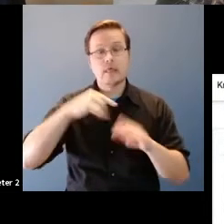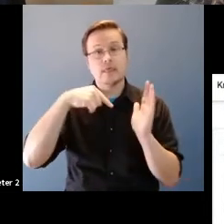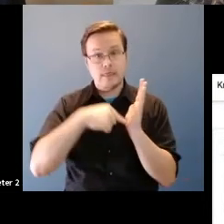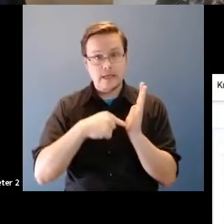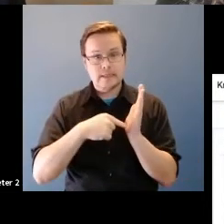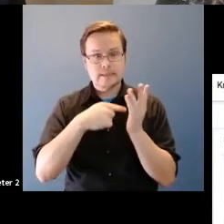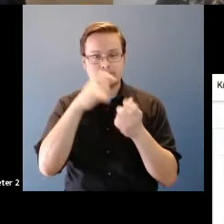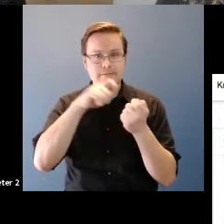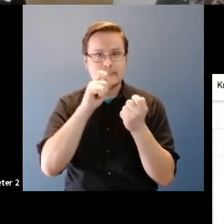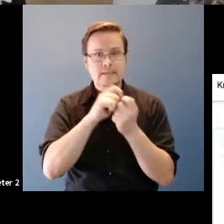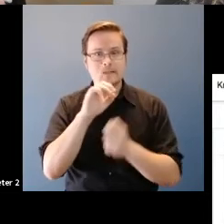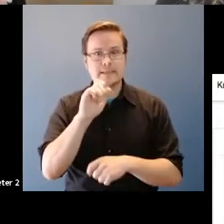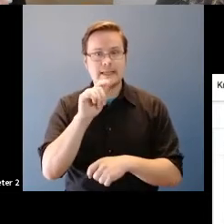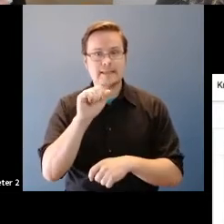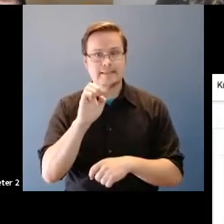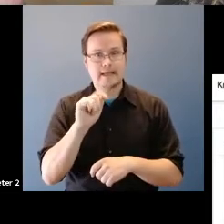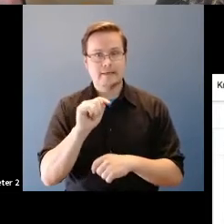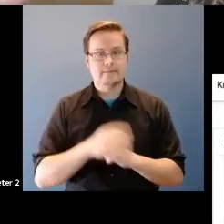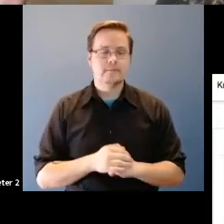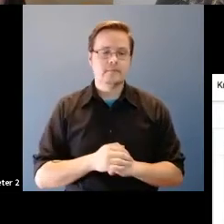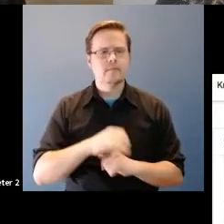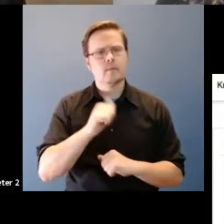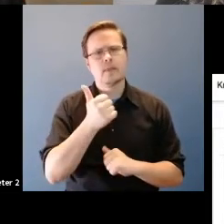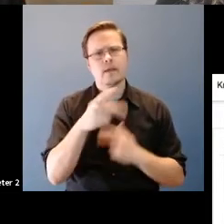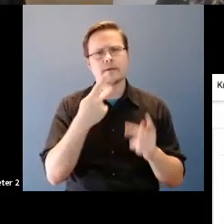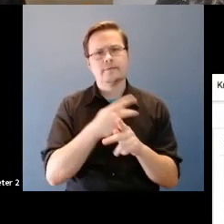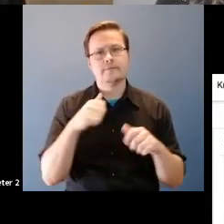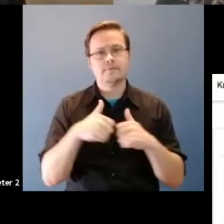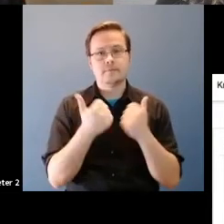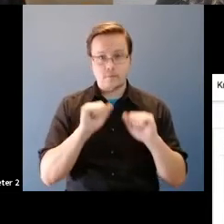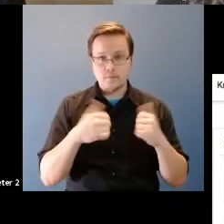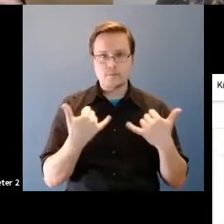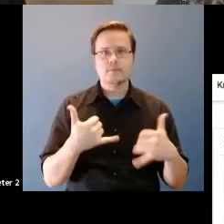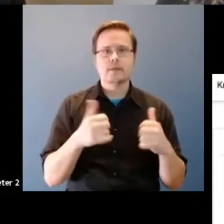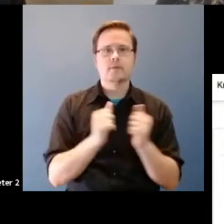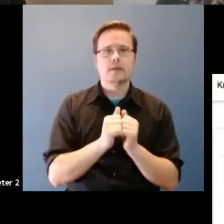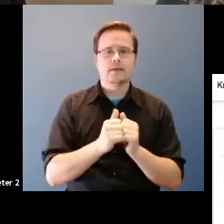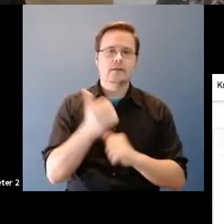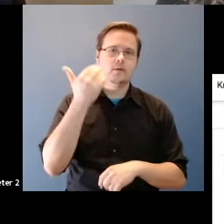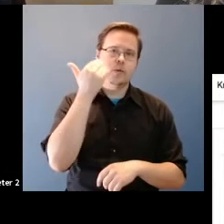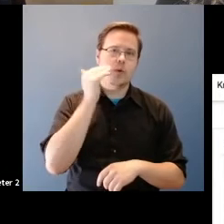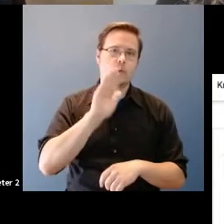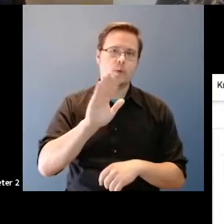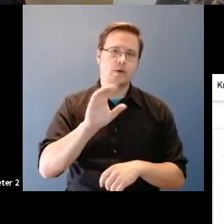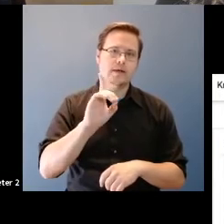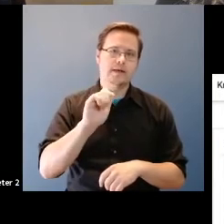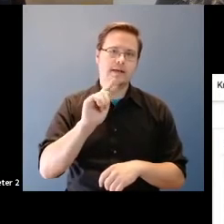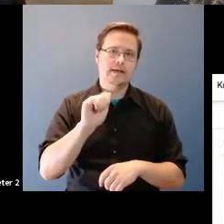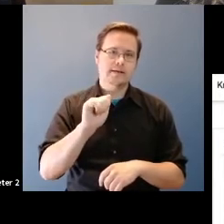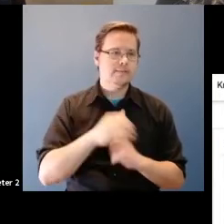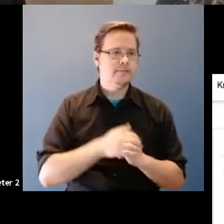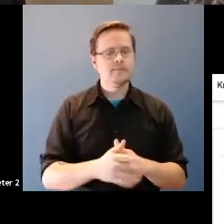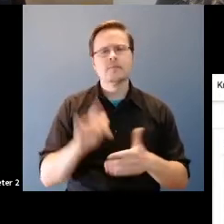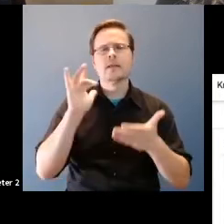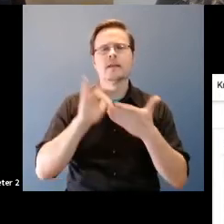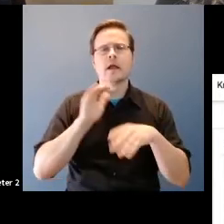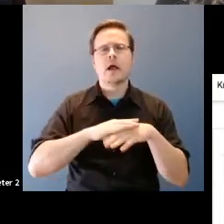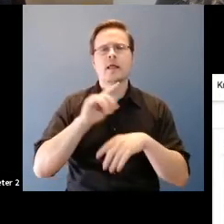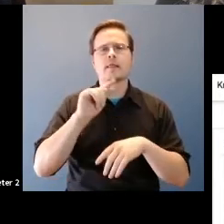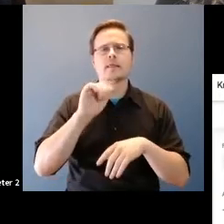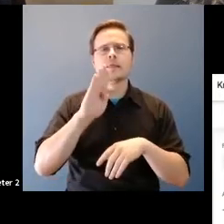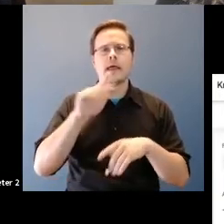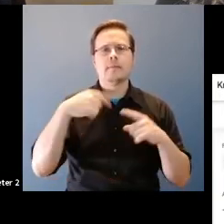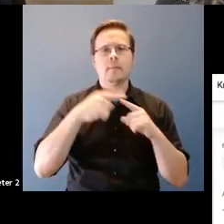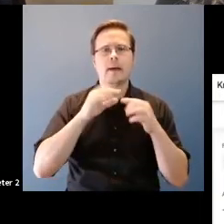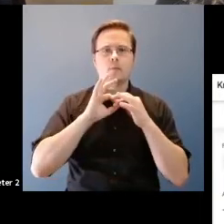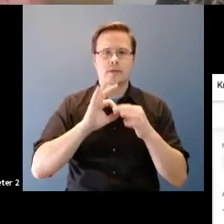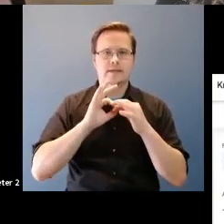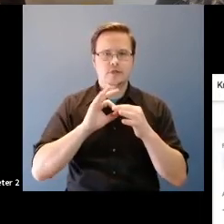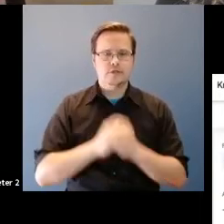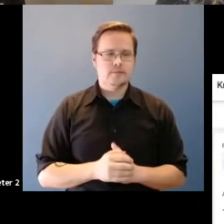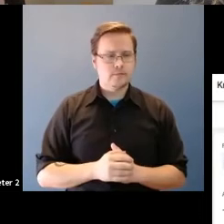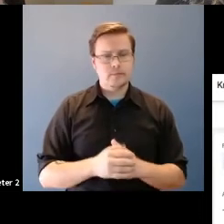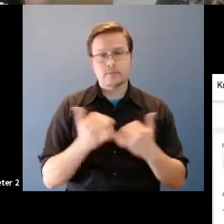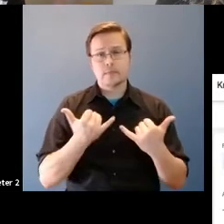Fernanda Viegas: Another another thing that you can another kind of game, you can play with know your data is to click here on the tab about relations and so here what we're going to do is we're going to start.